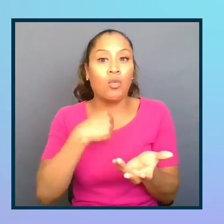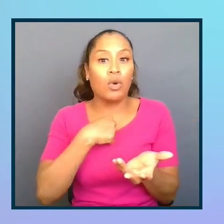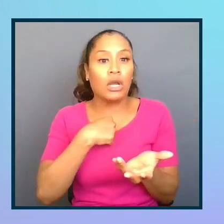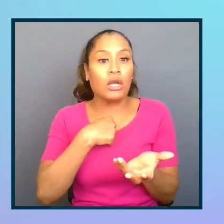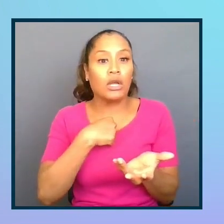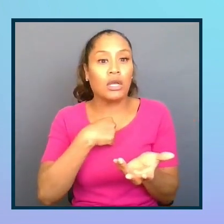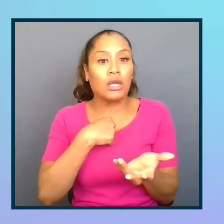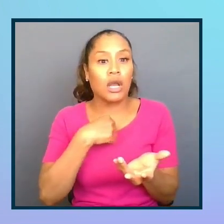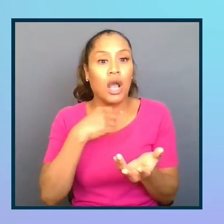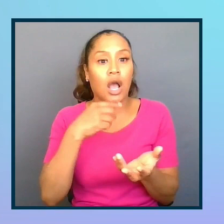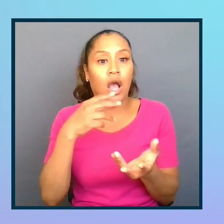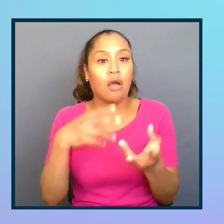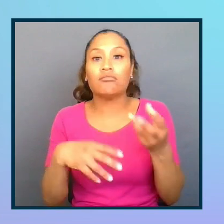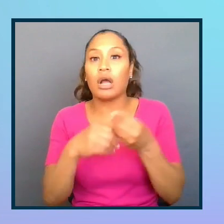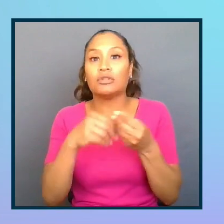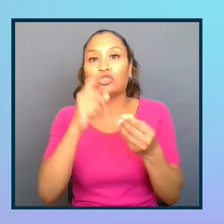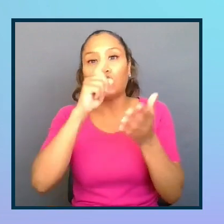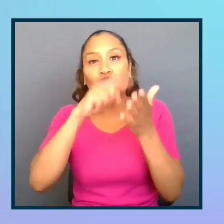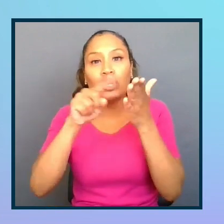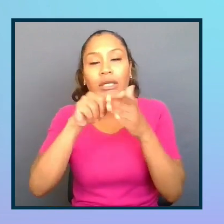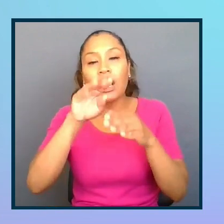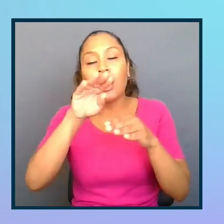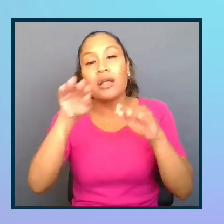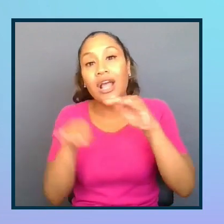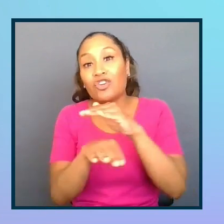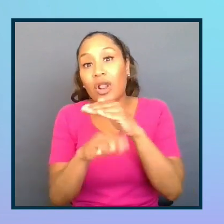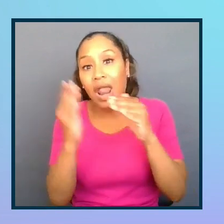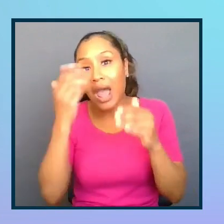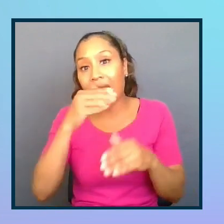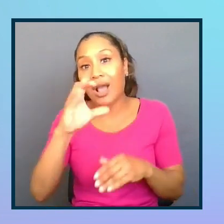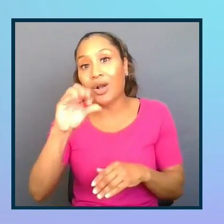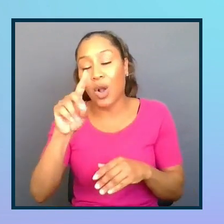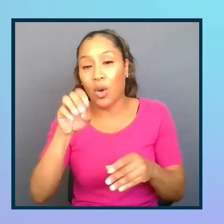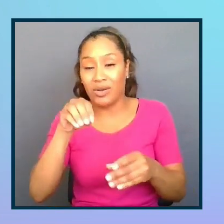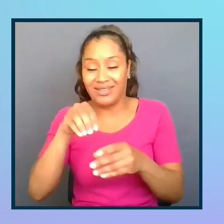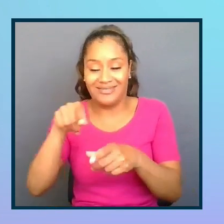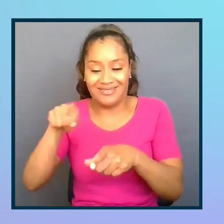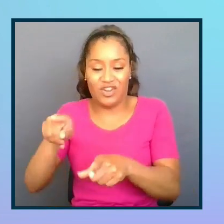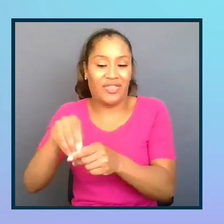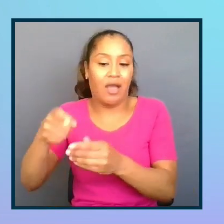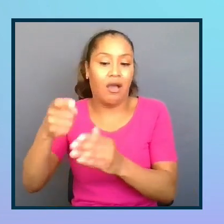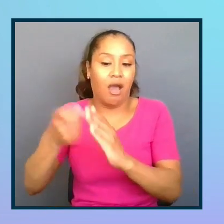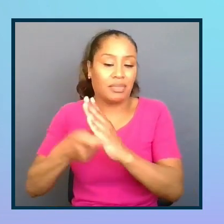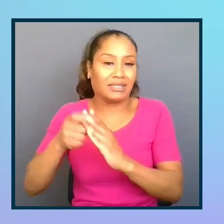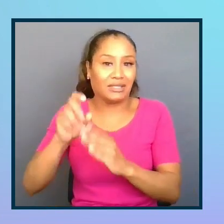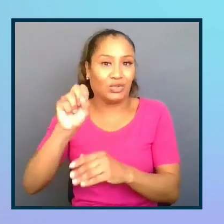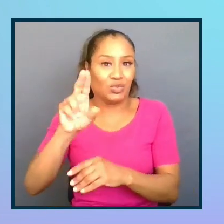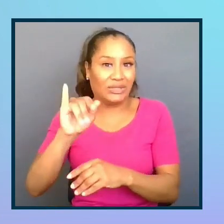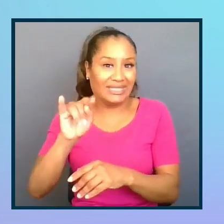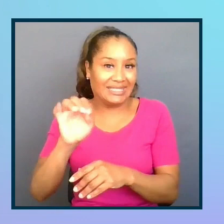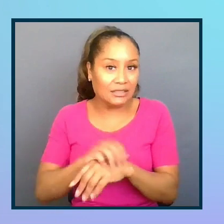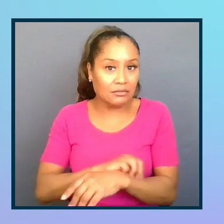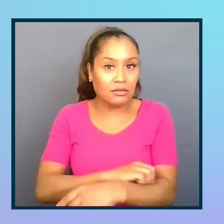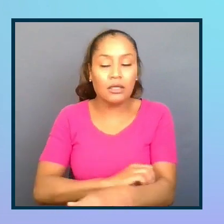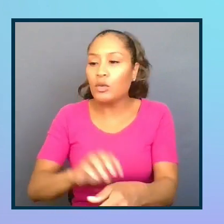some of the underlying code in our automation suite. So we can check that heading yesterday,